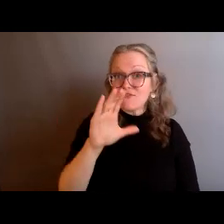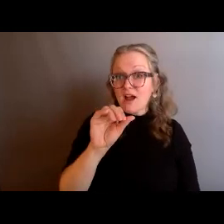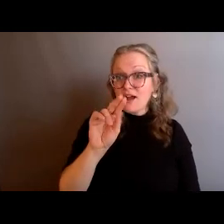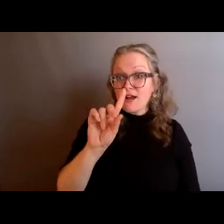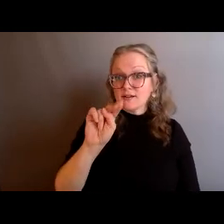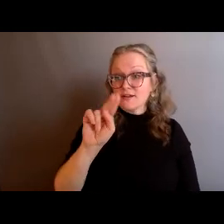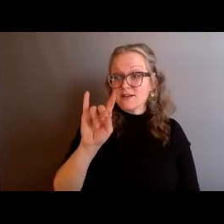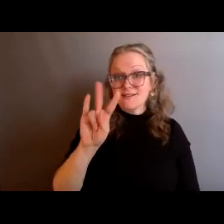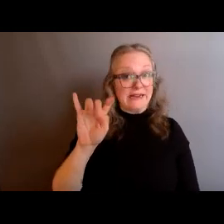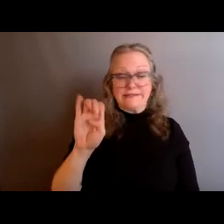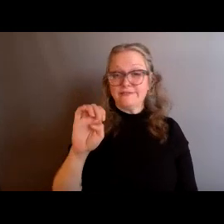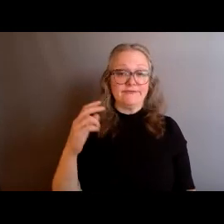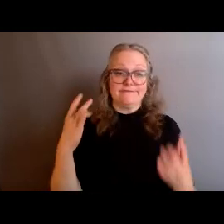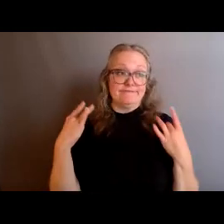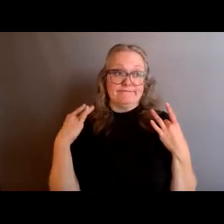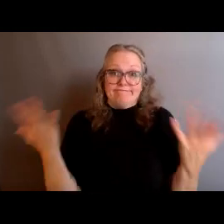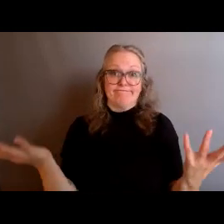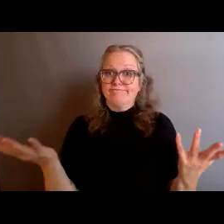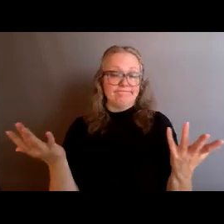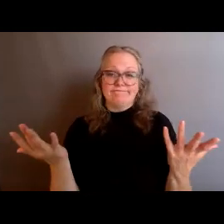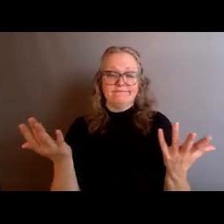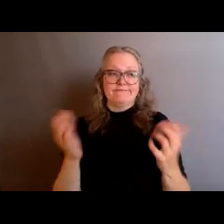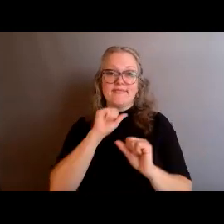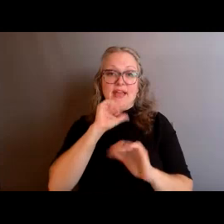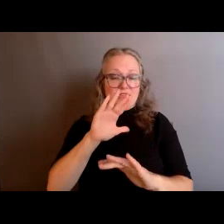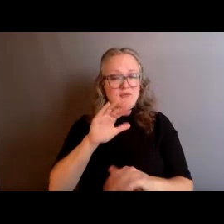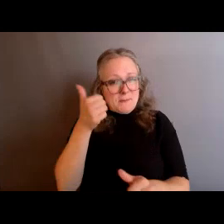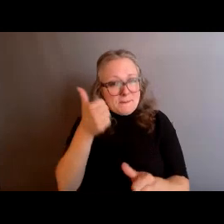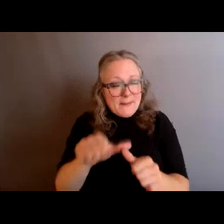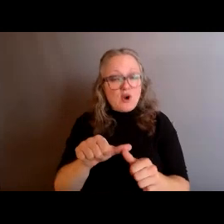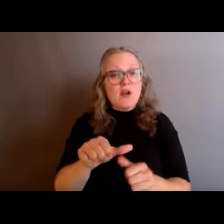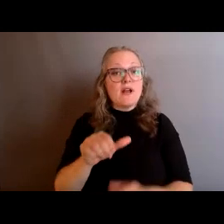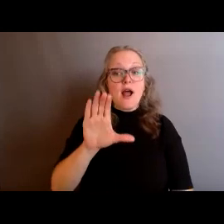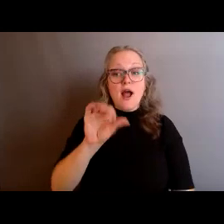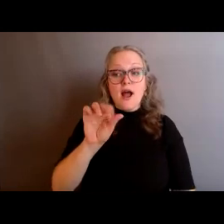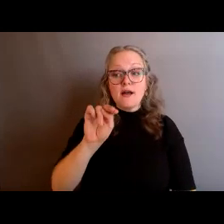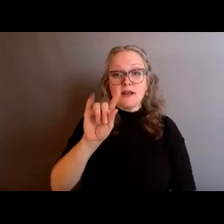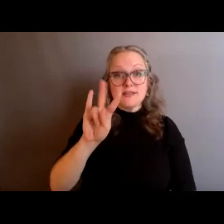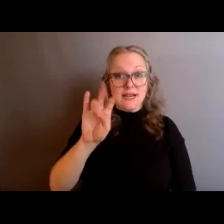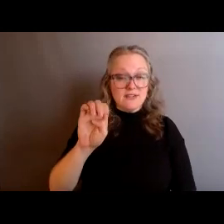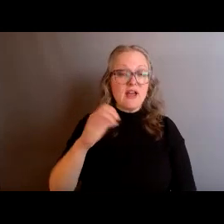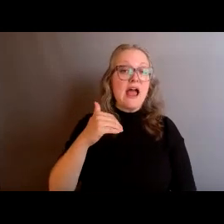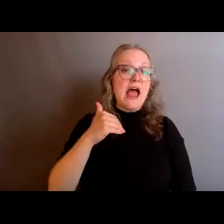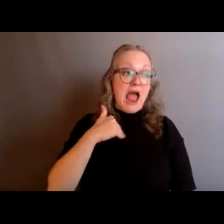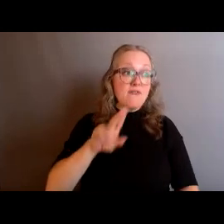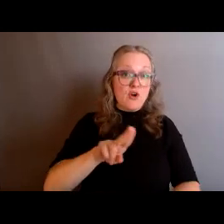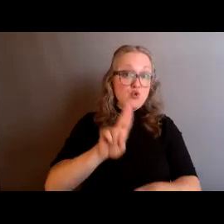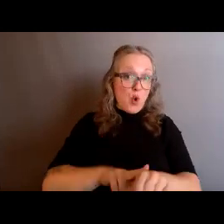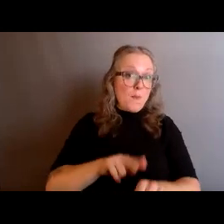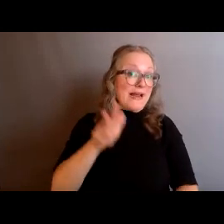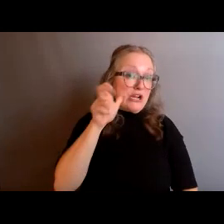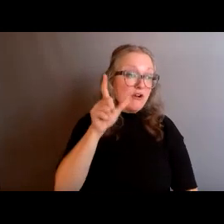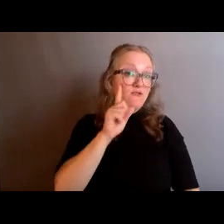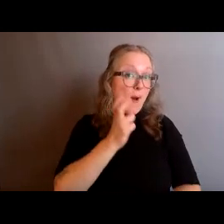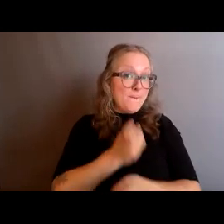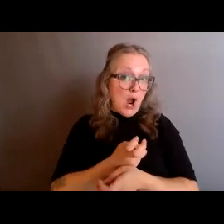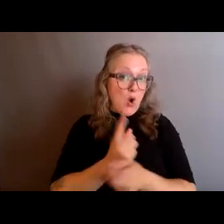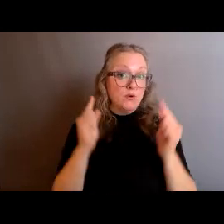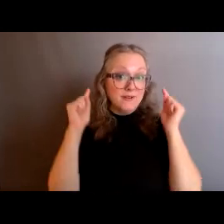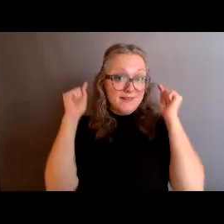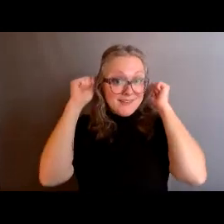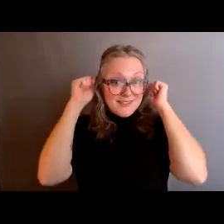Remember, conductive losses have normal. Low frequency have normal hearing in bone.